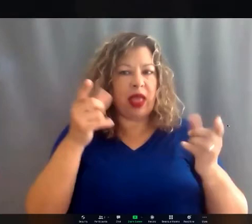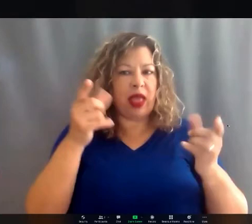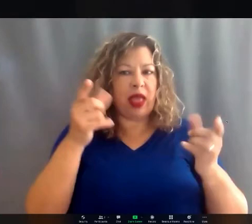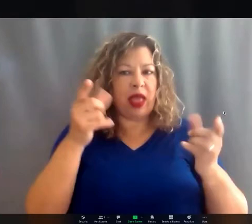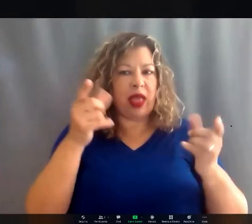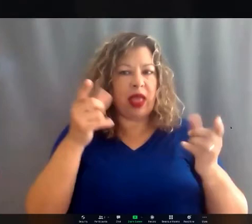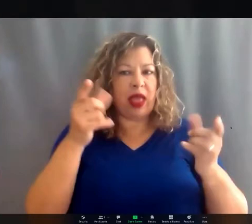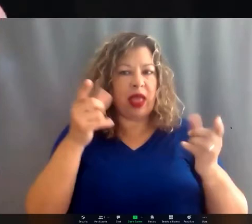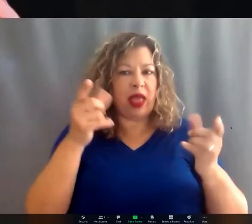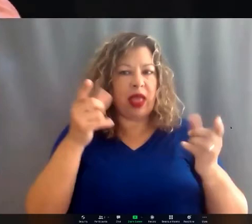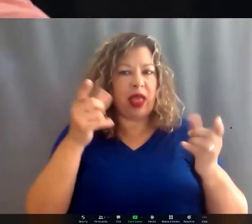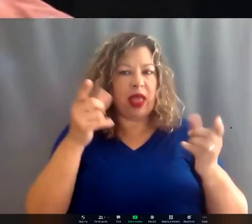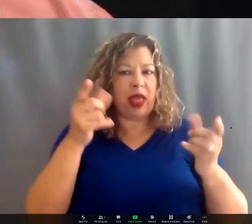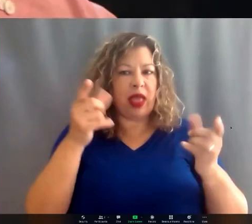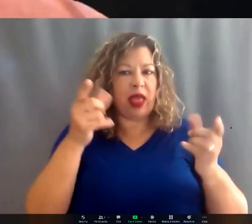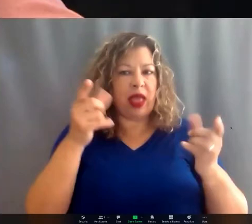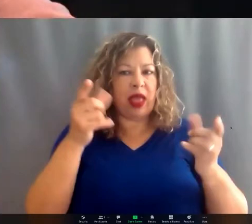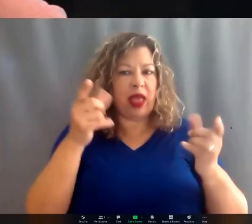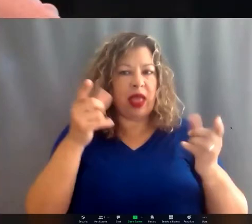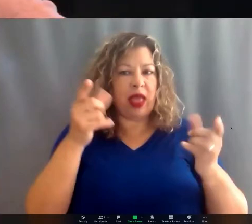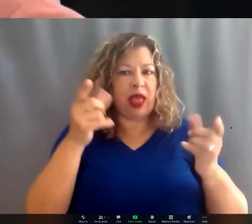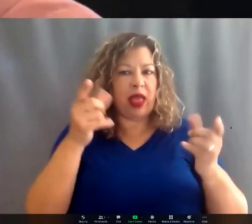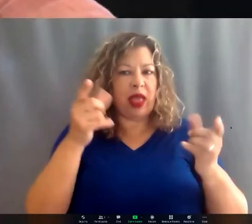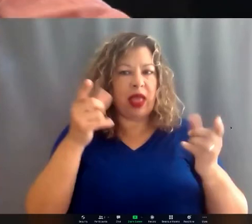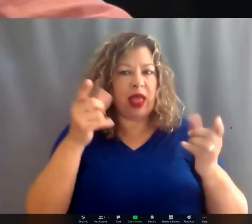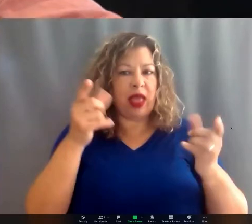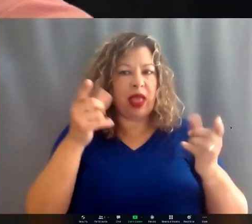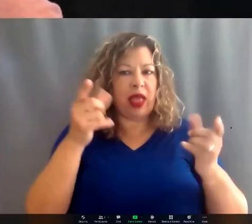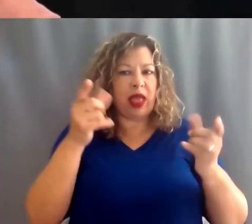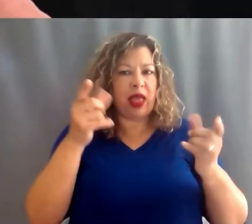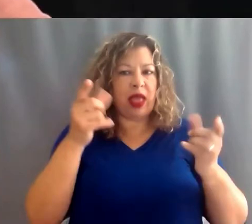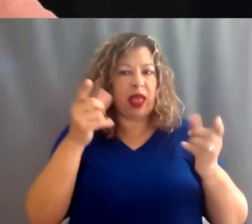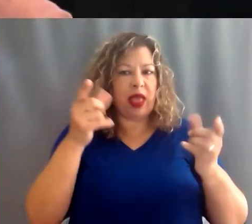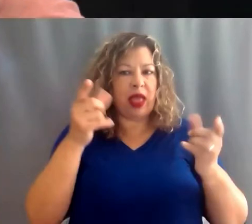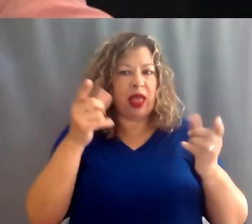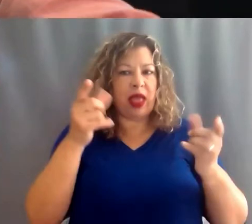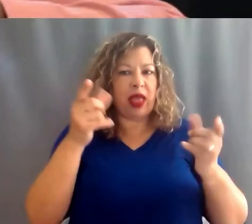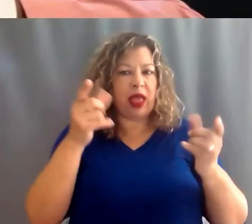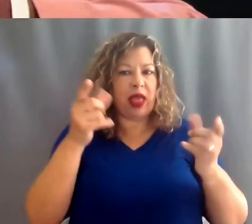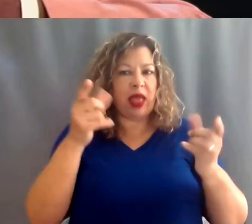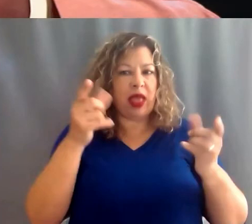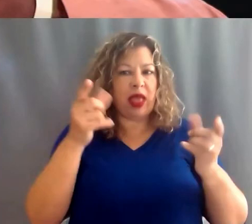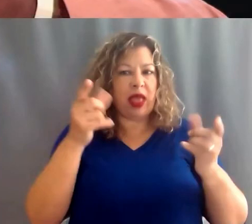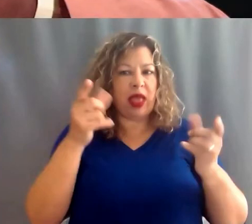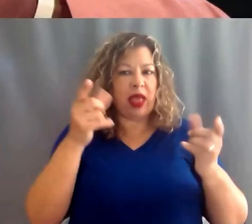emotions, and have had all those emotions. Like, magnified over the course of this pandemic, and